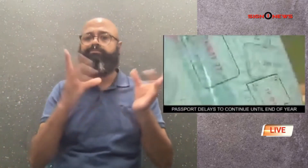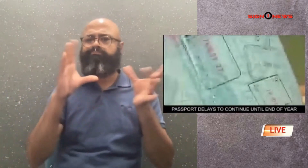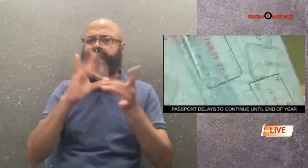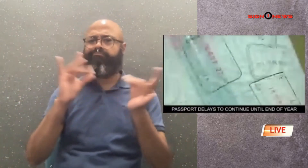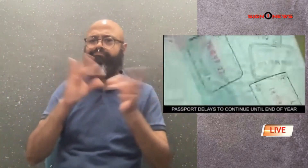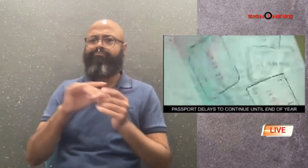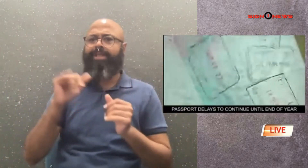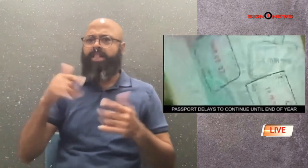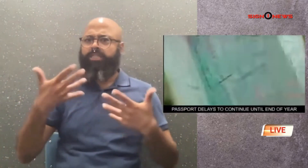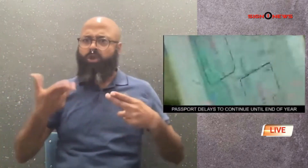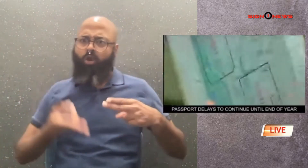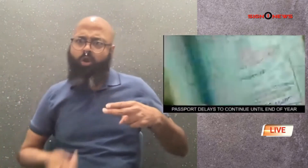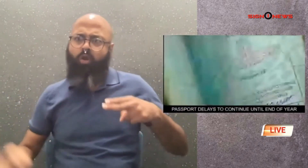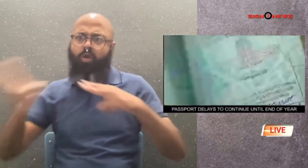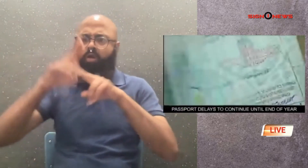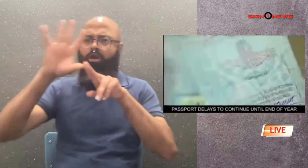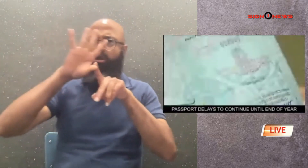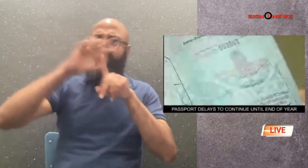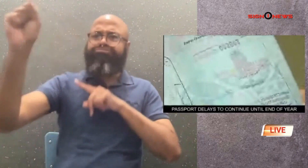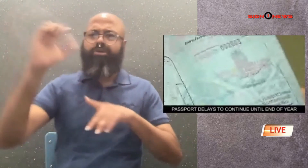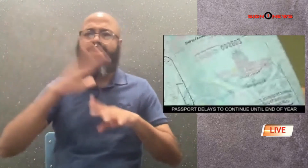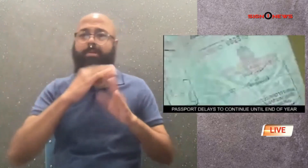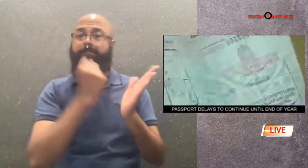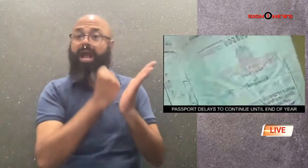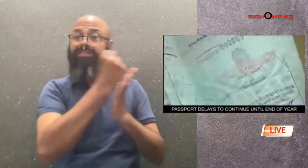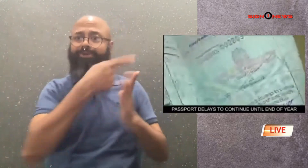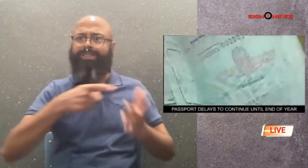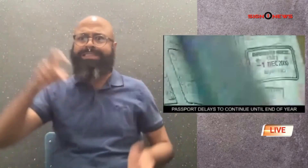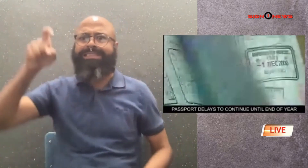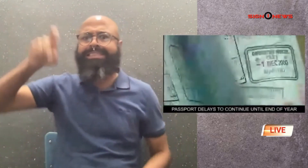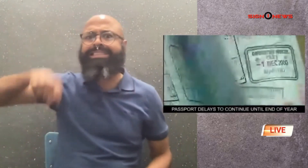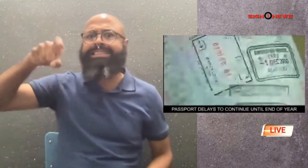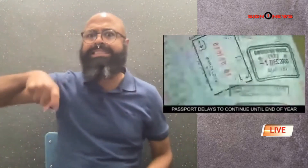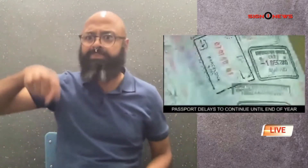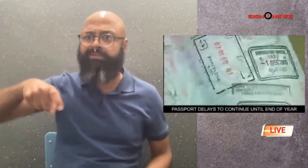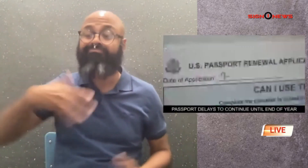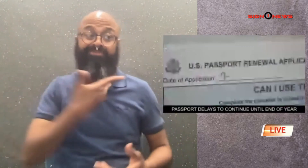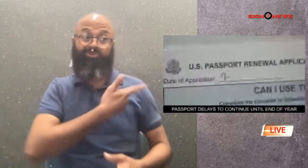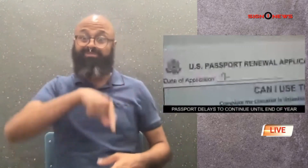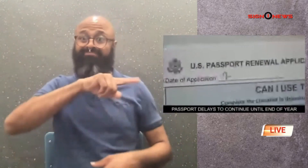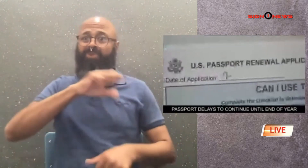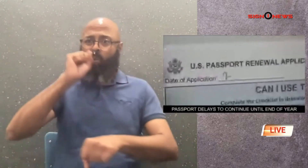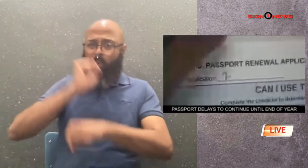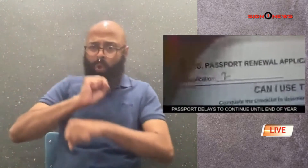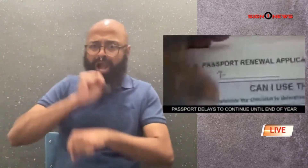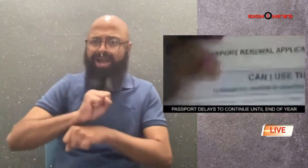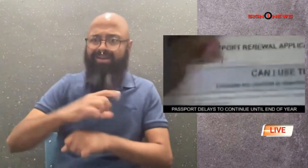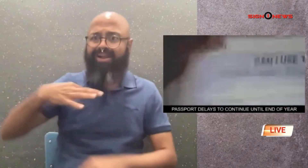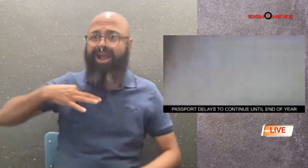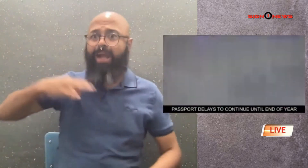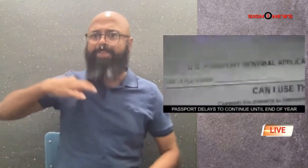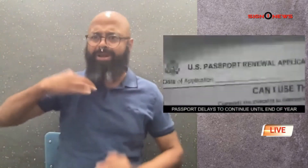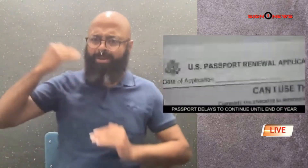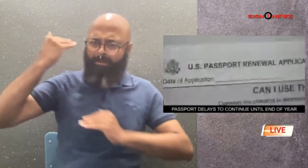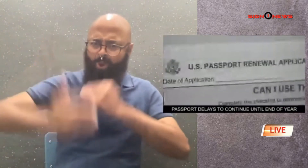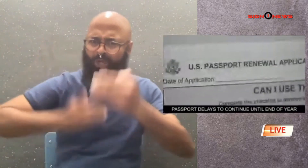The State Department says there is a surge on passport demands, and it's working to process applications faster,